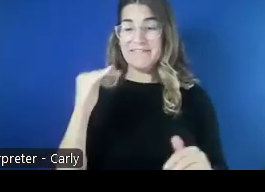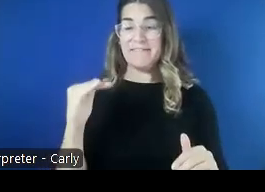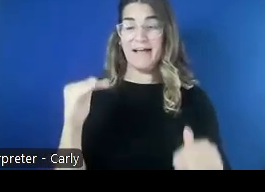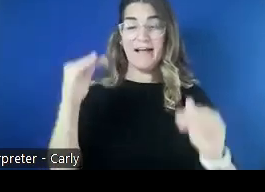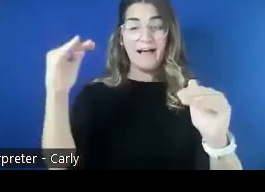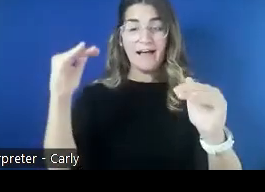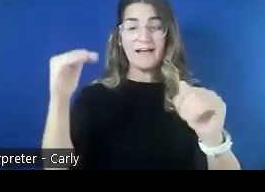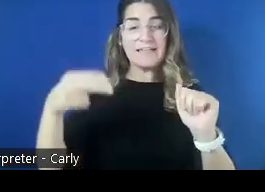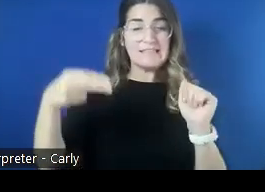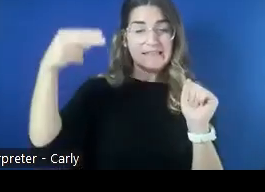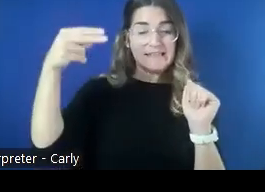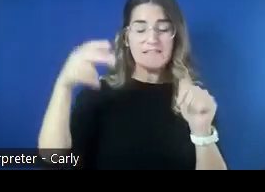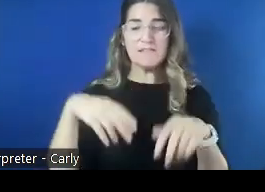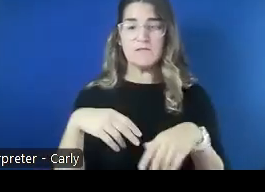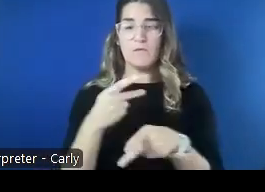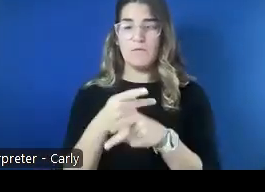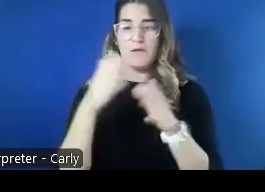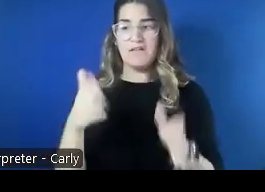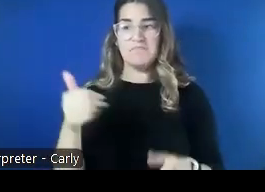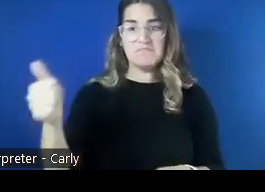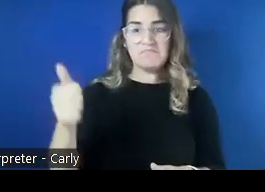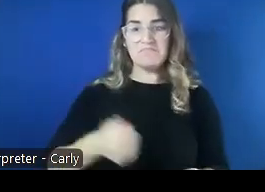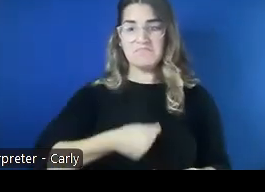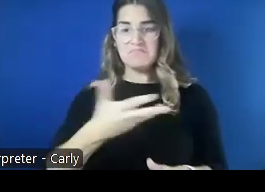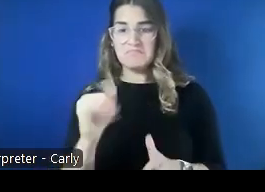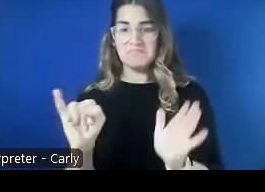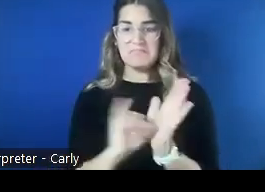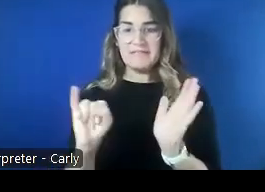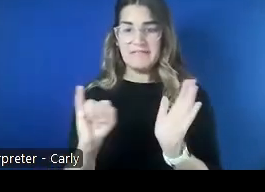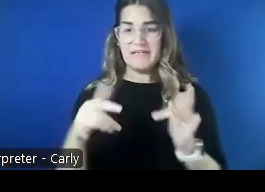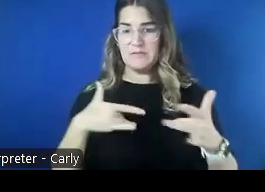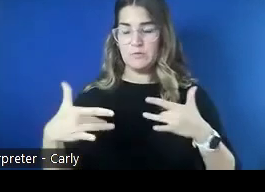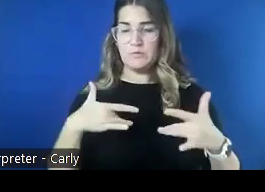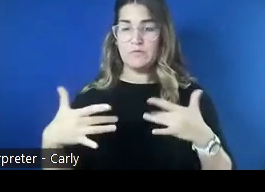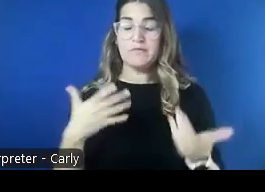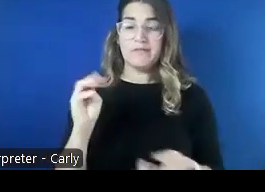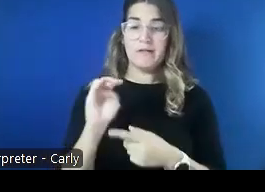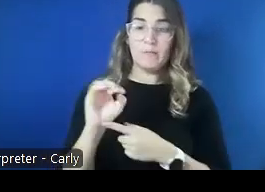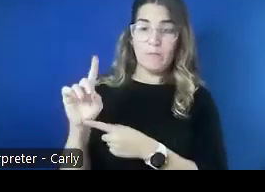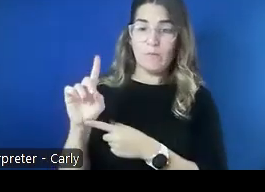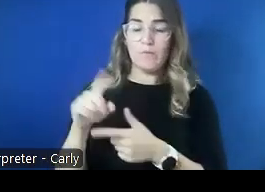or if caregivers just Identify some concerns um either with mood or stress or family adjustment